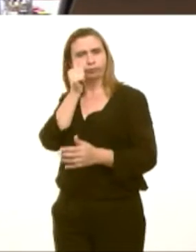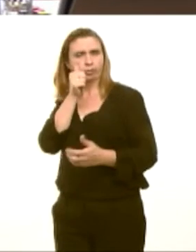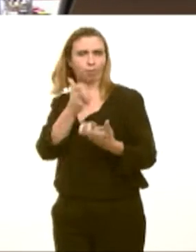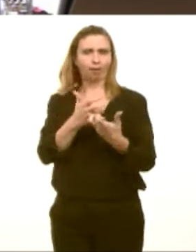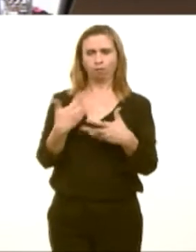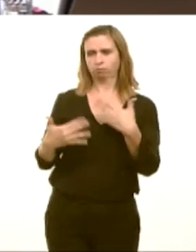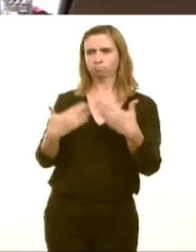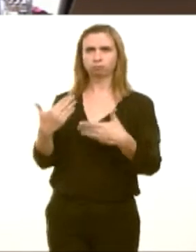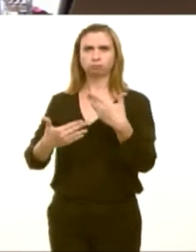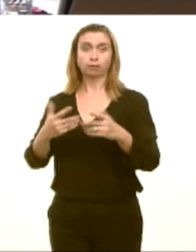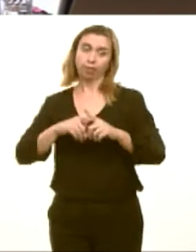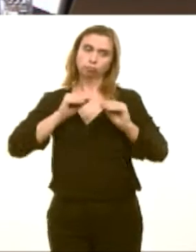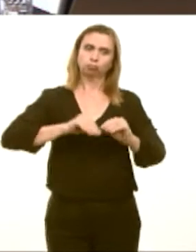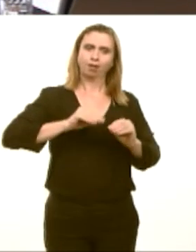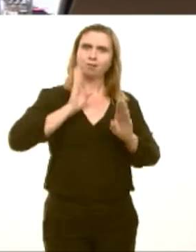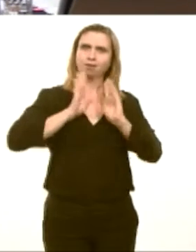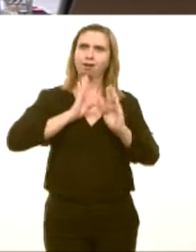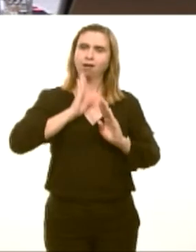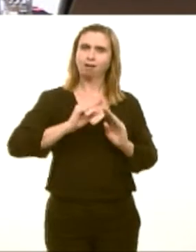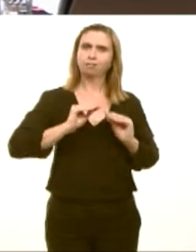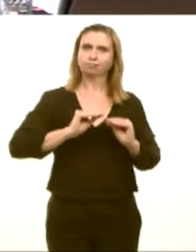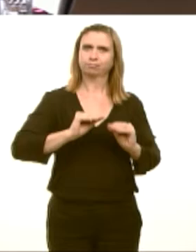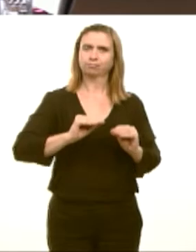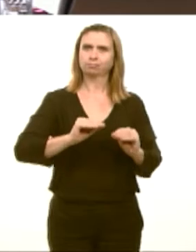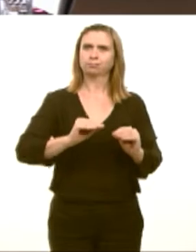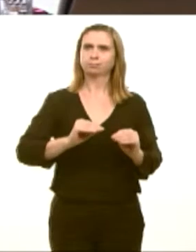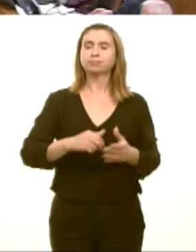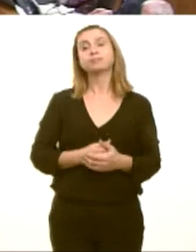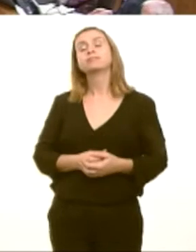to train those younger in the disciplines needed in the workforce. Bethan Jenkins: 9.